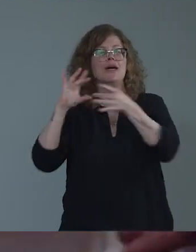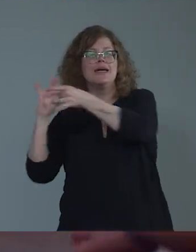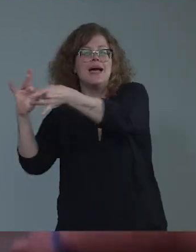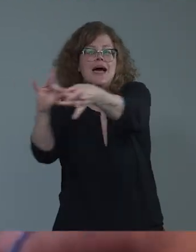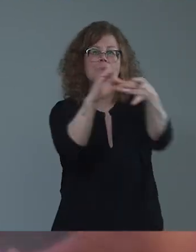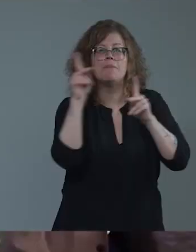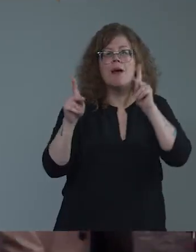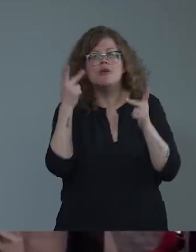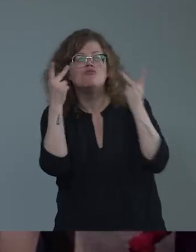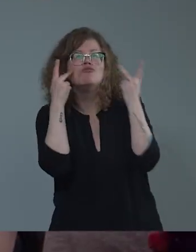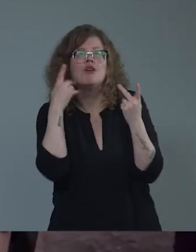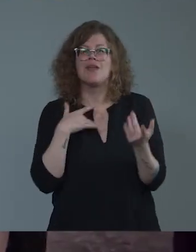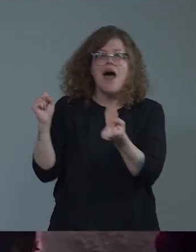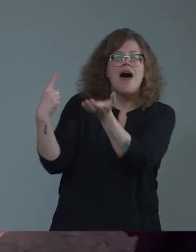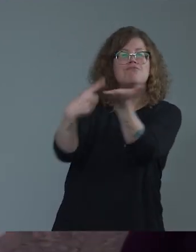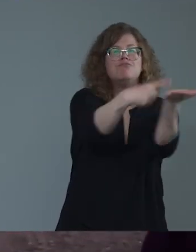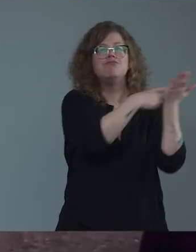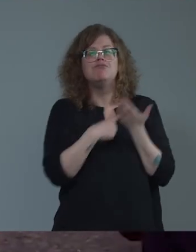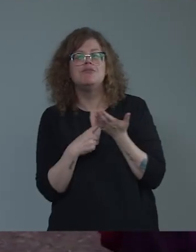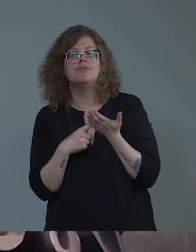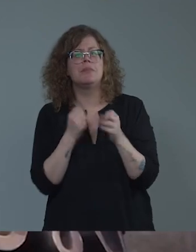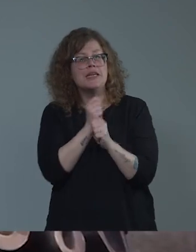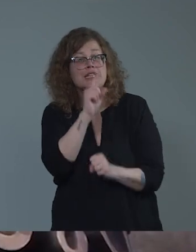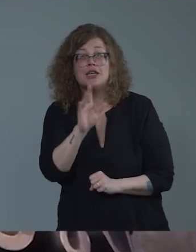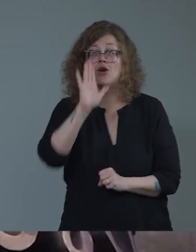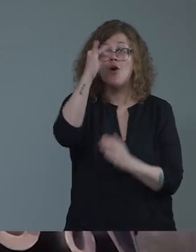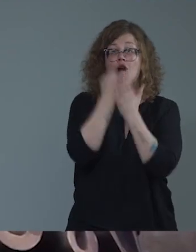meet the artists and come out and learn more about the artwork. You want to do interaction